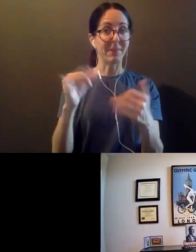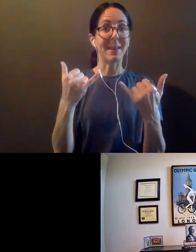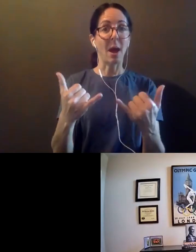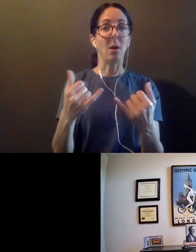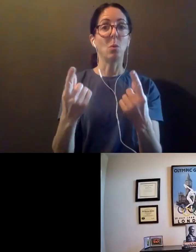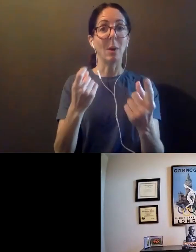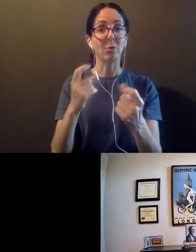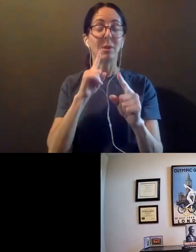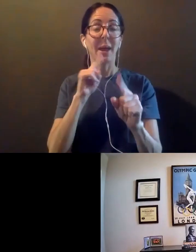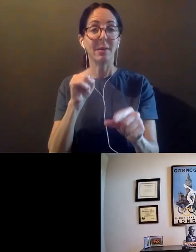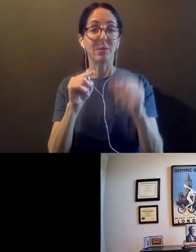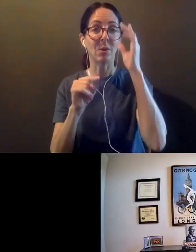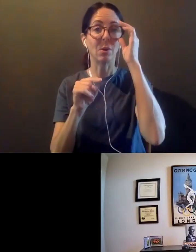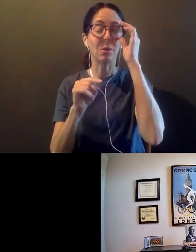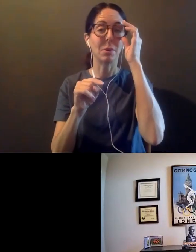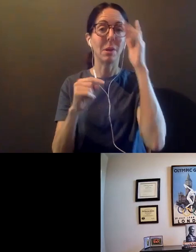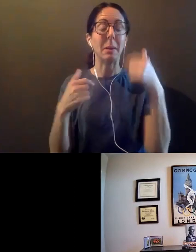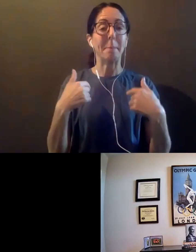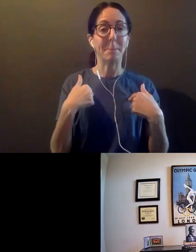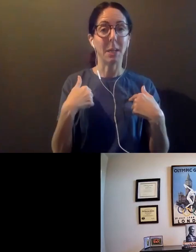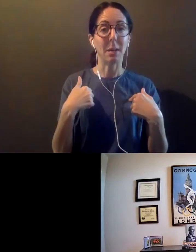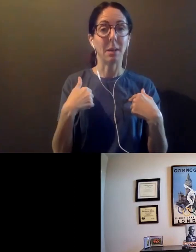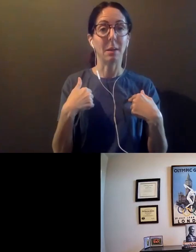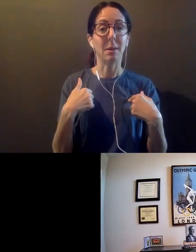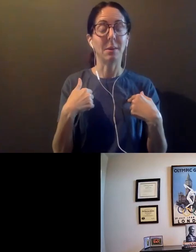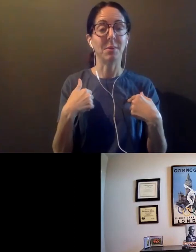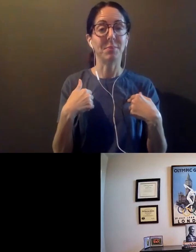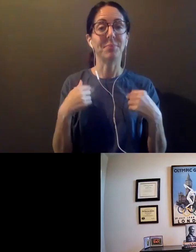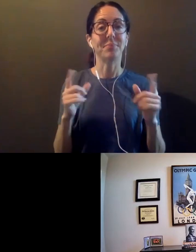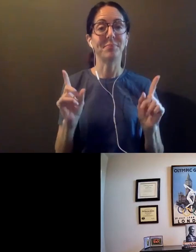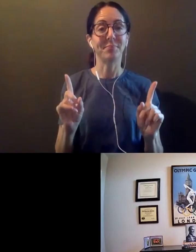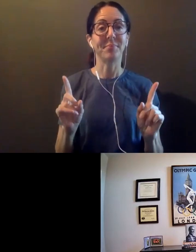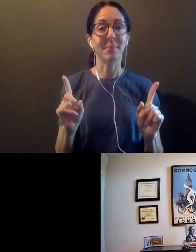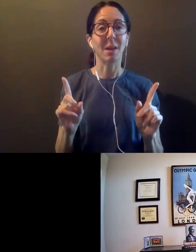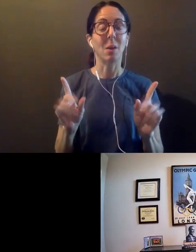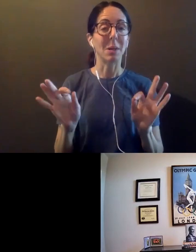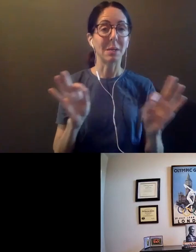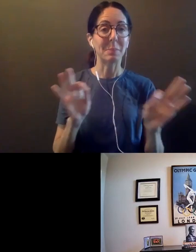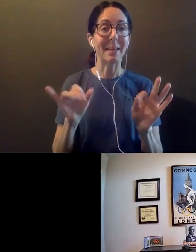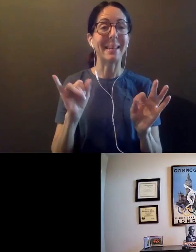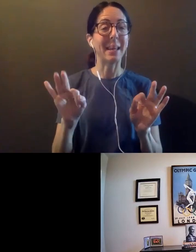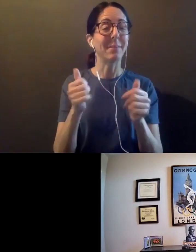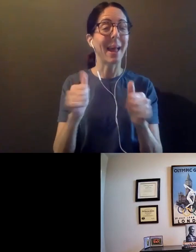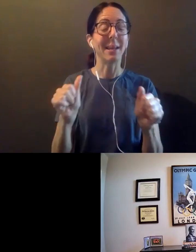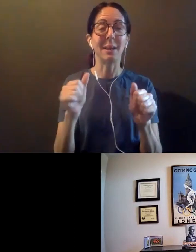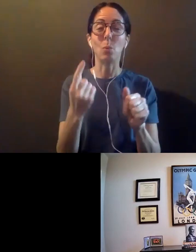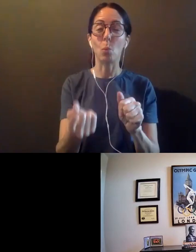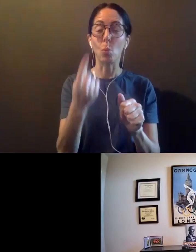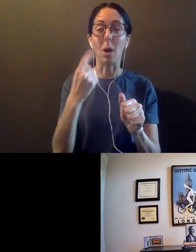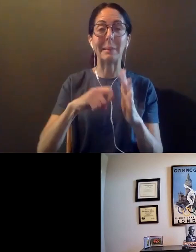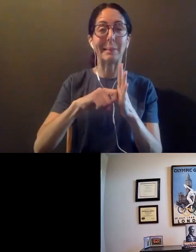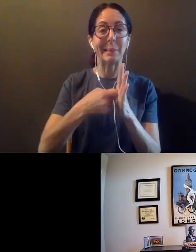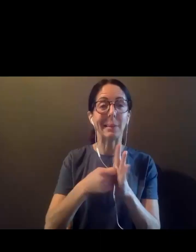Hopefully I can articulate if there is any one key takeaway from this, which we had consistently